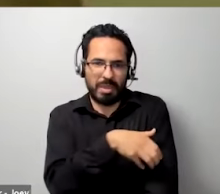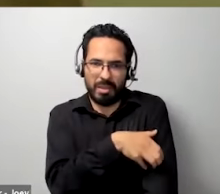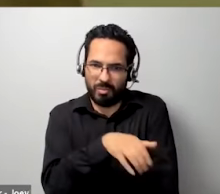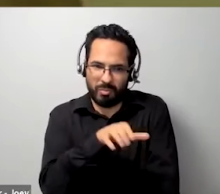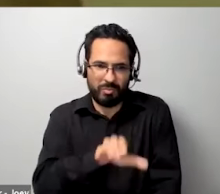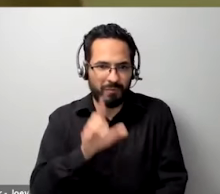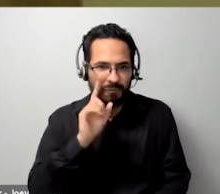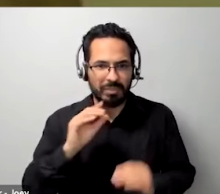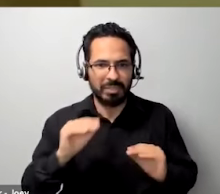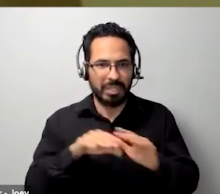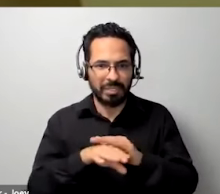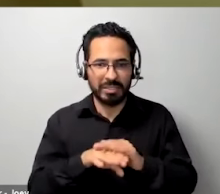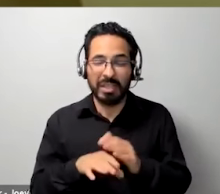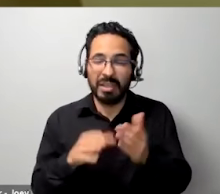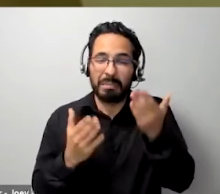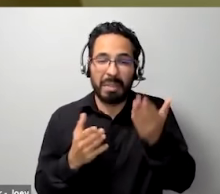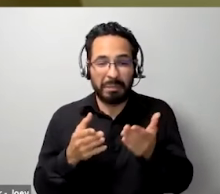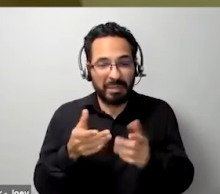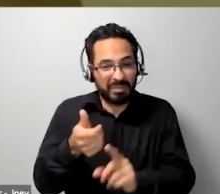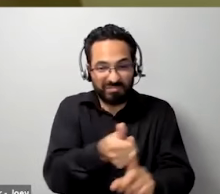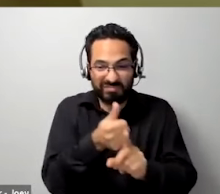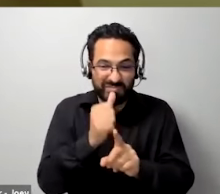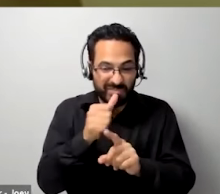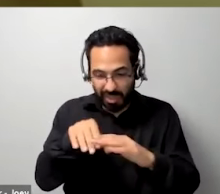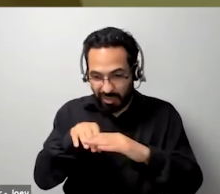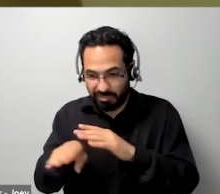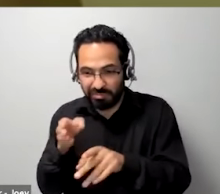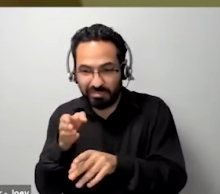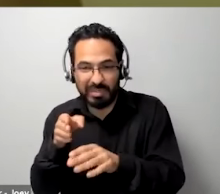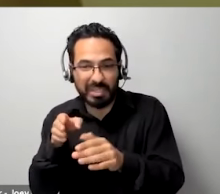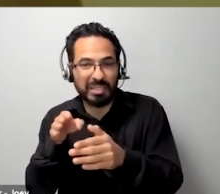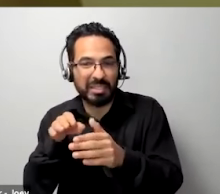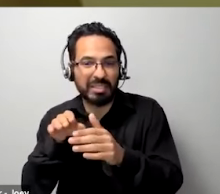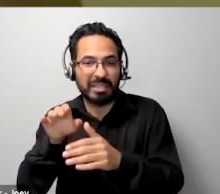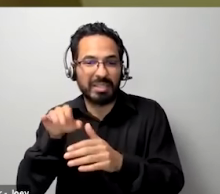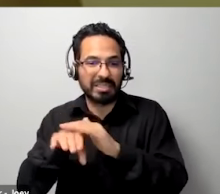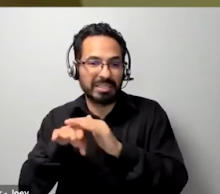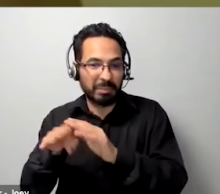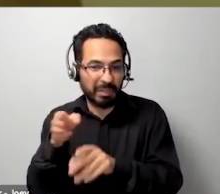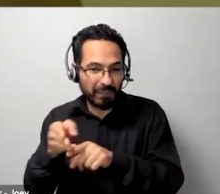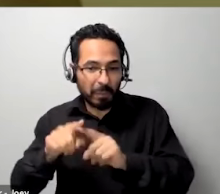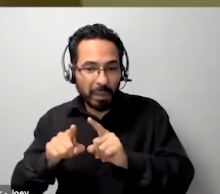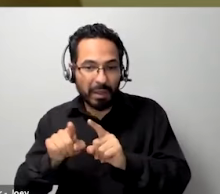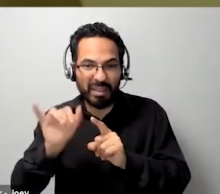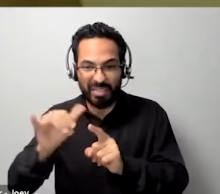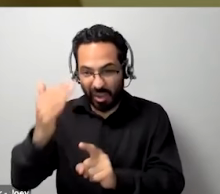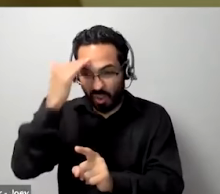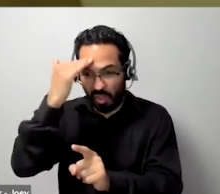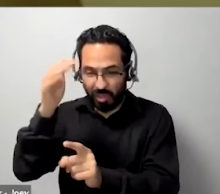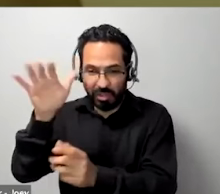into an accessibility field one day, but the knowledge you bring about accessibility, you will help to also shape the world.